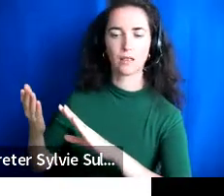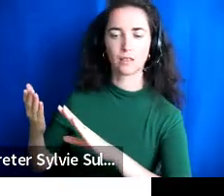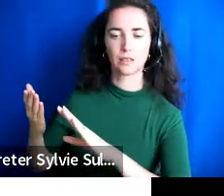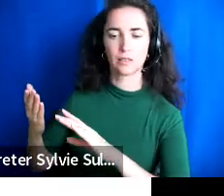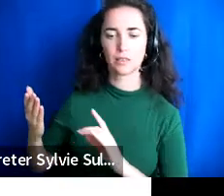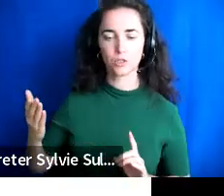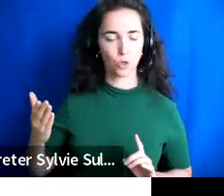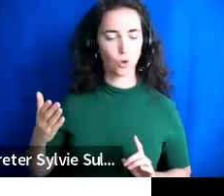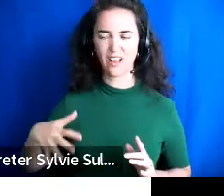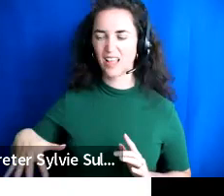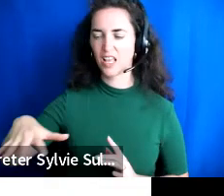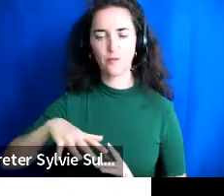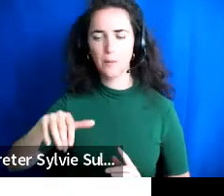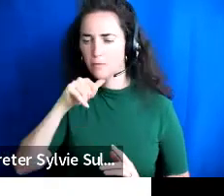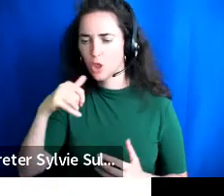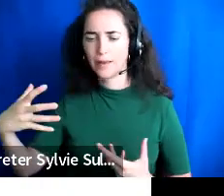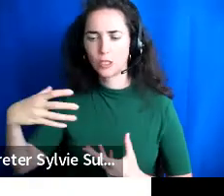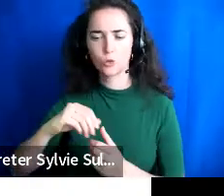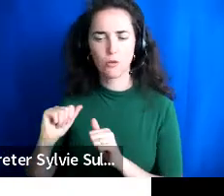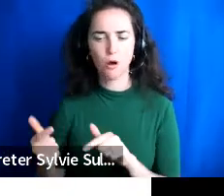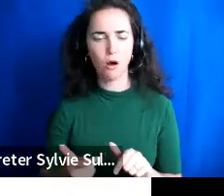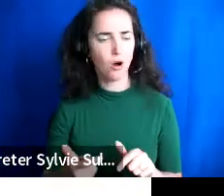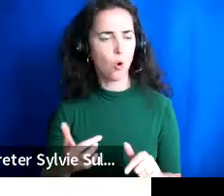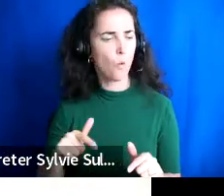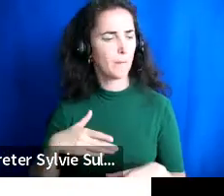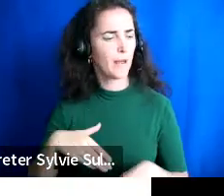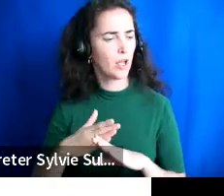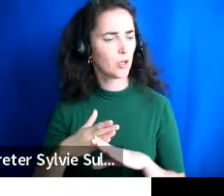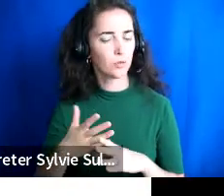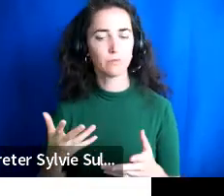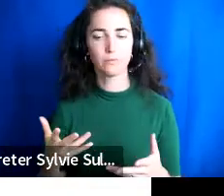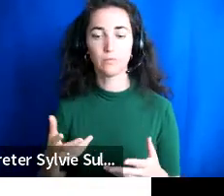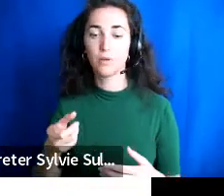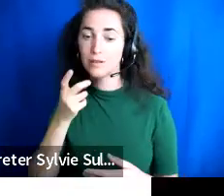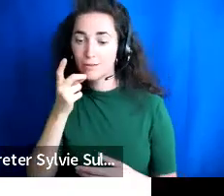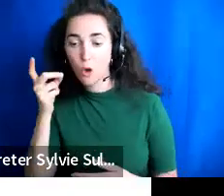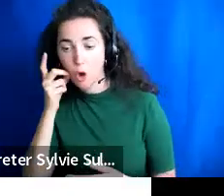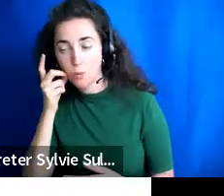This is the barman that, given setting, residential buildings Are all the animators working.